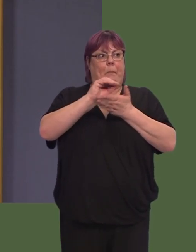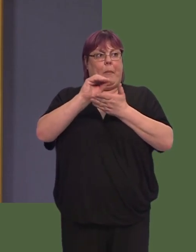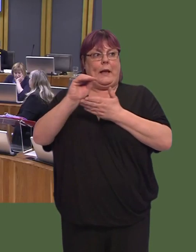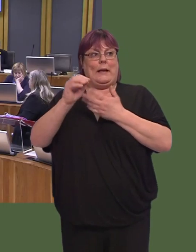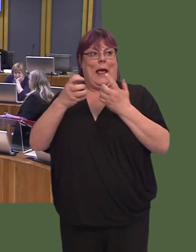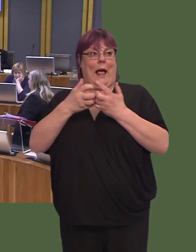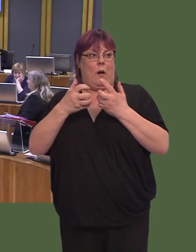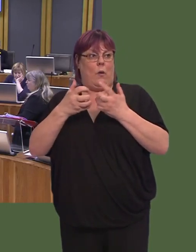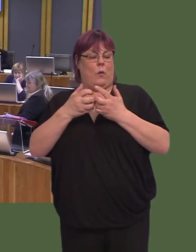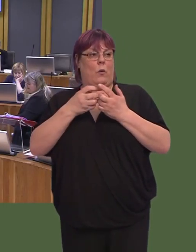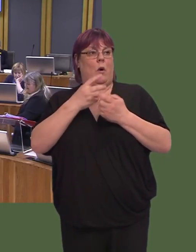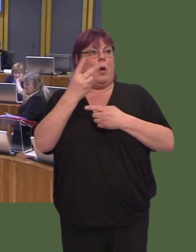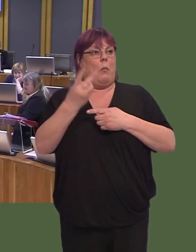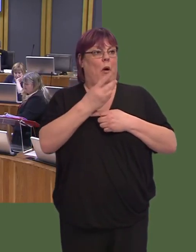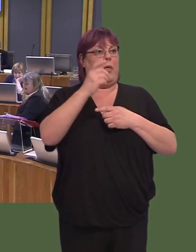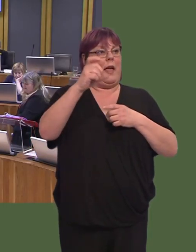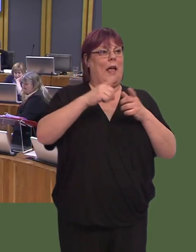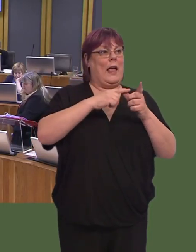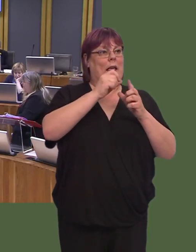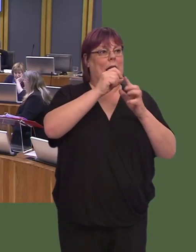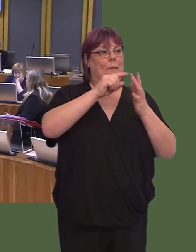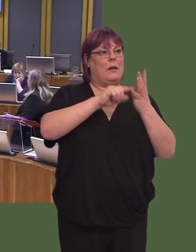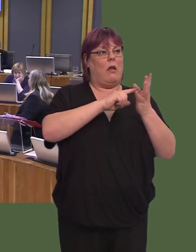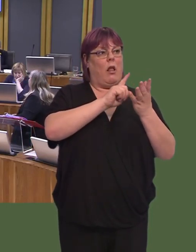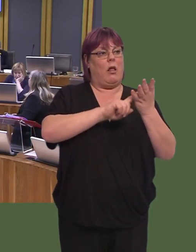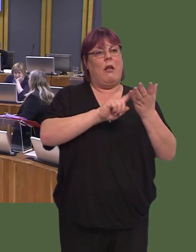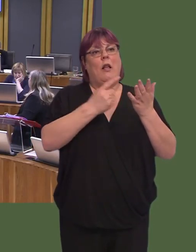subsidies, because I think all of us in this Chamber have problems with bus services in